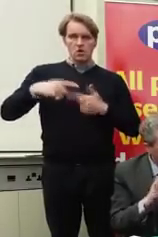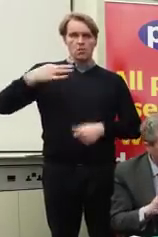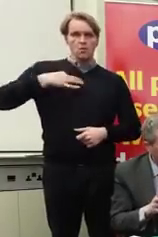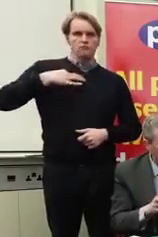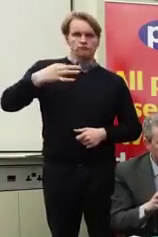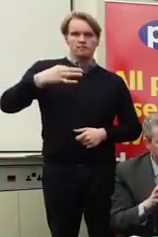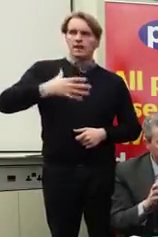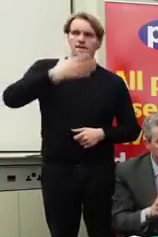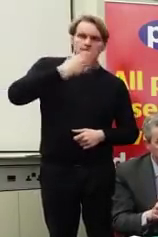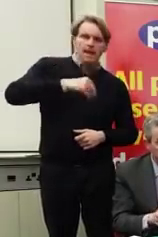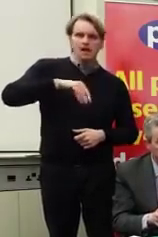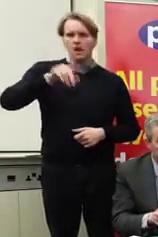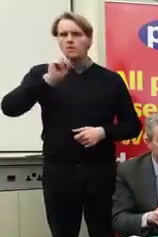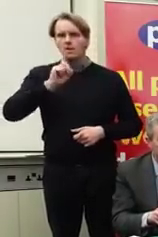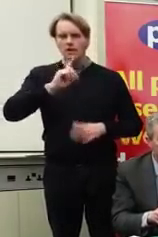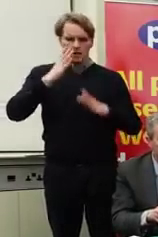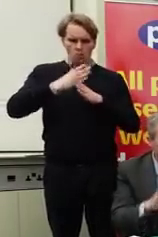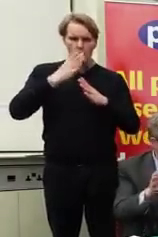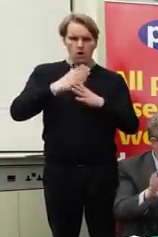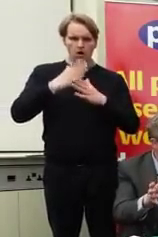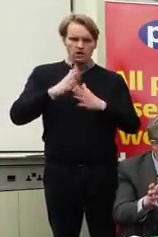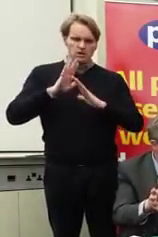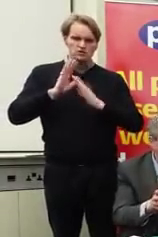and men who deliver frontline services and many of them will be watching this